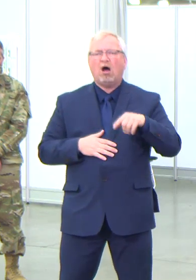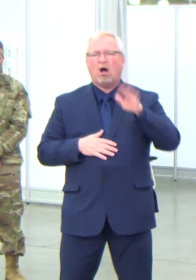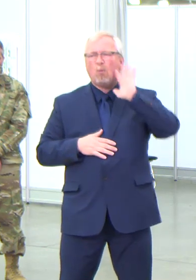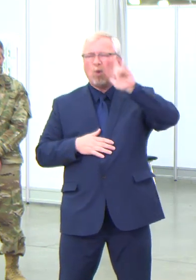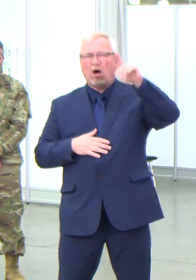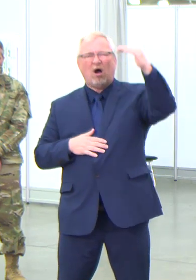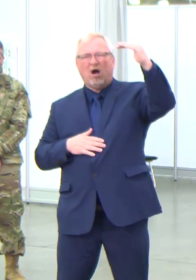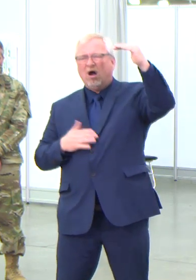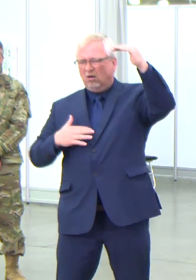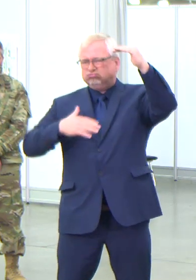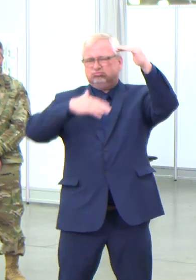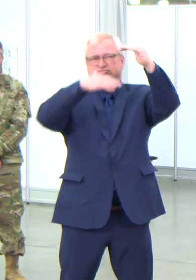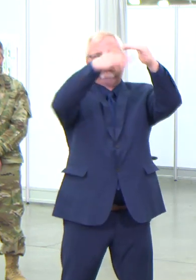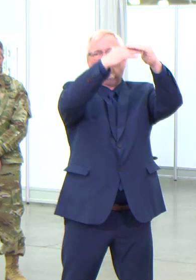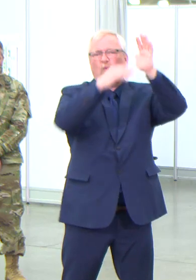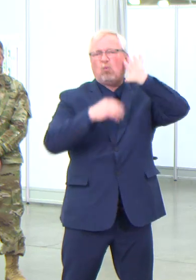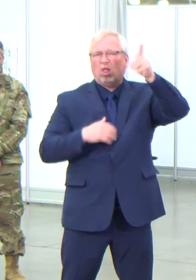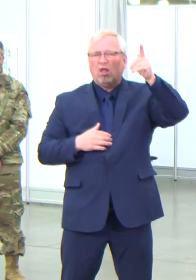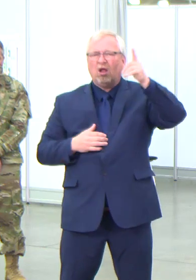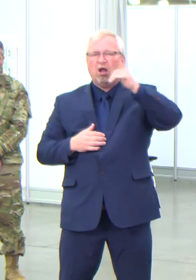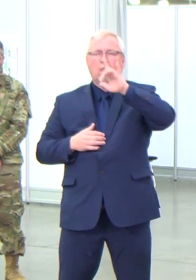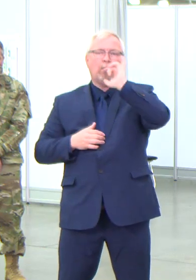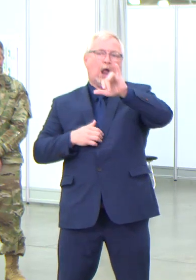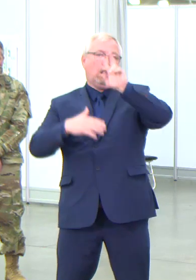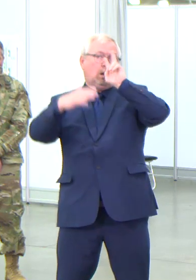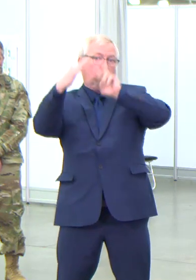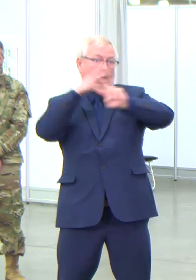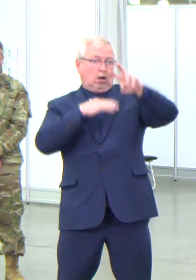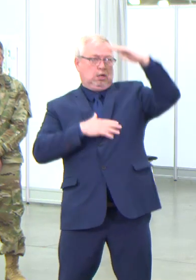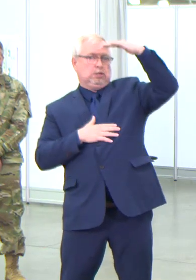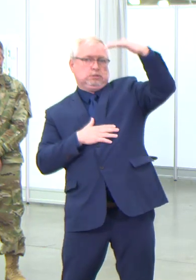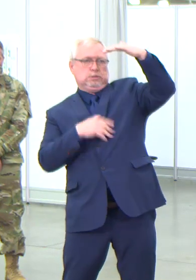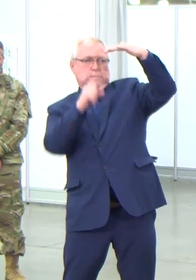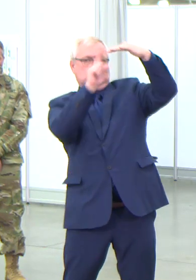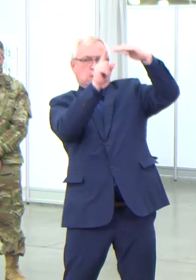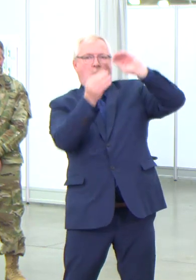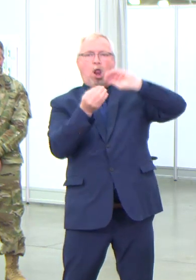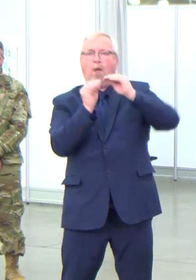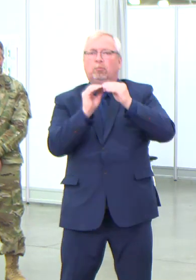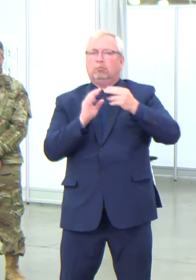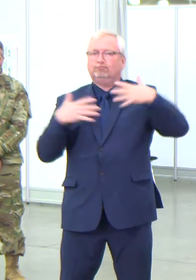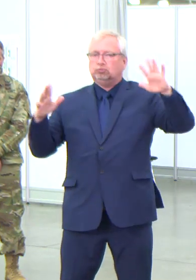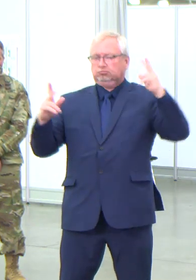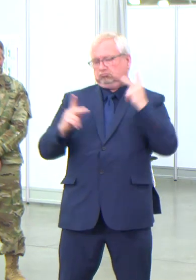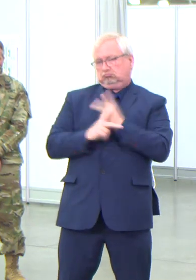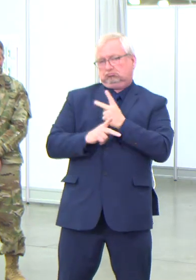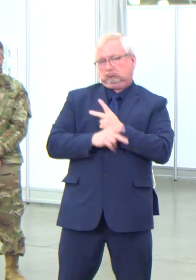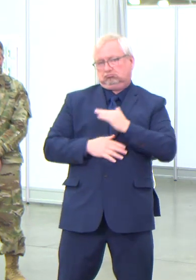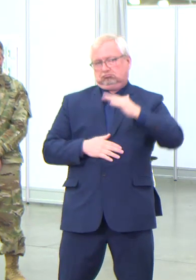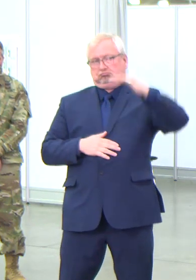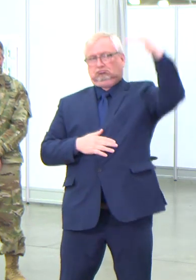that we're hearing about from smart people like Dr. Fauci and all of the modeling, if we just let this run